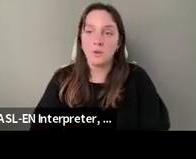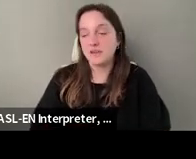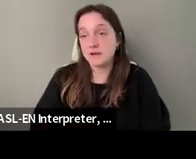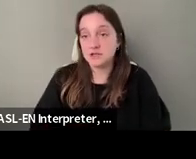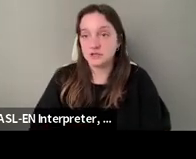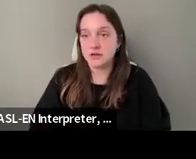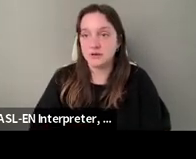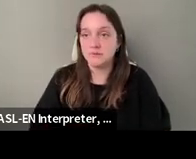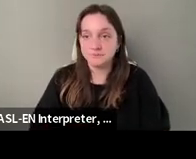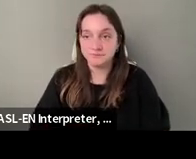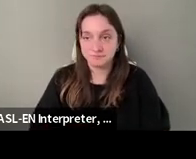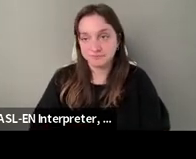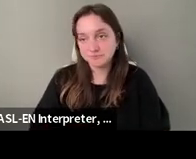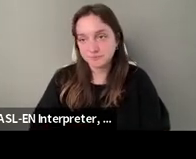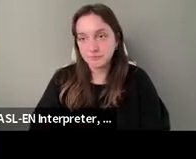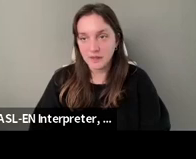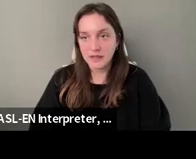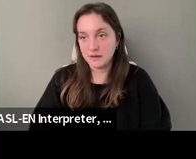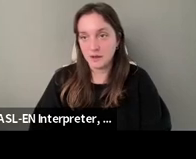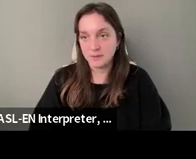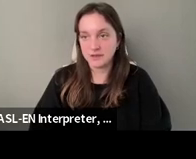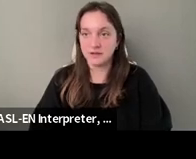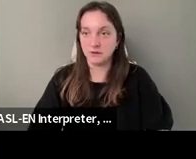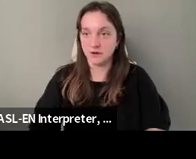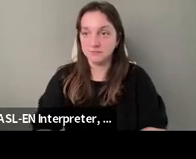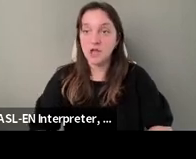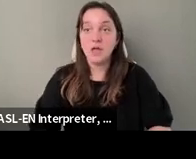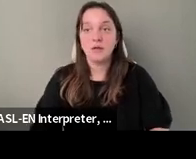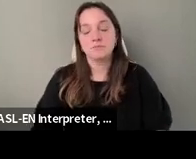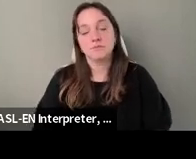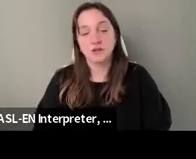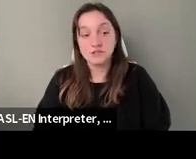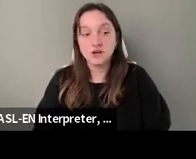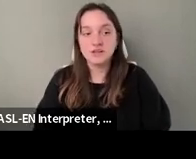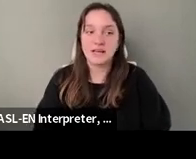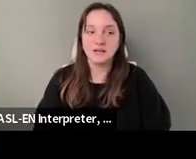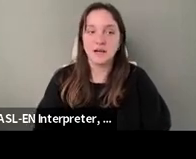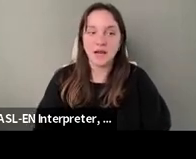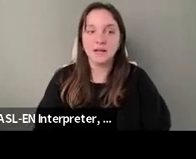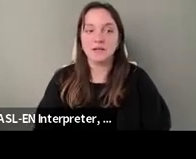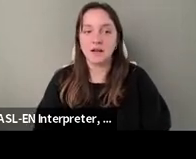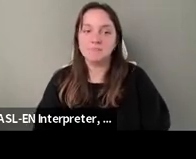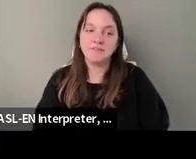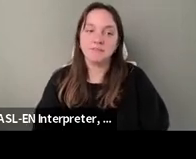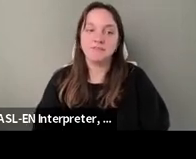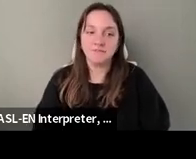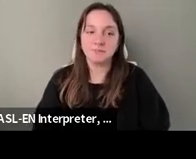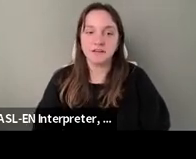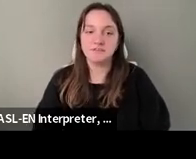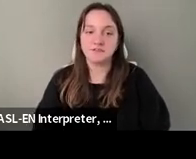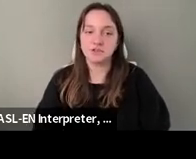children in ability to learn. The concern is that 90% to 95% of deaf children are born to hearing parents who